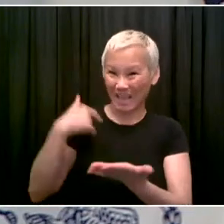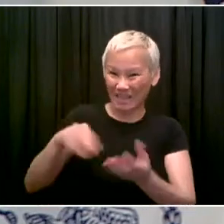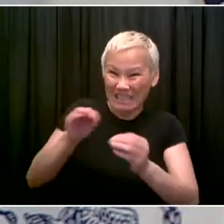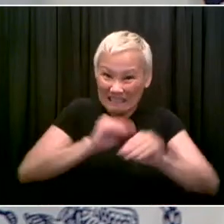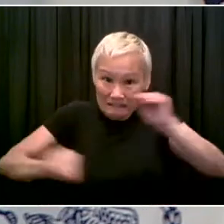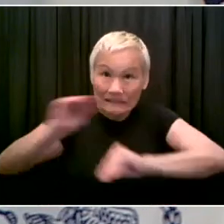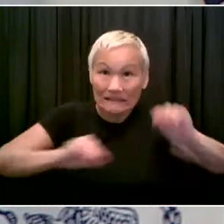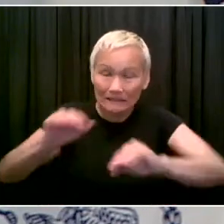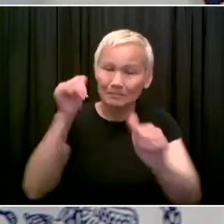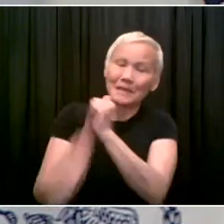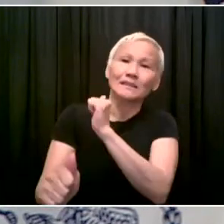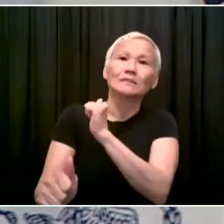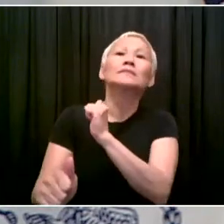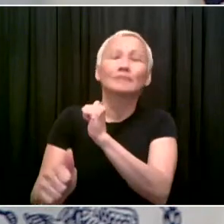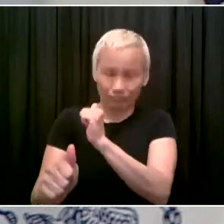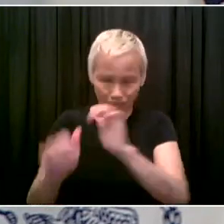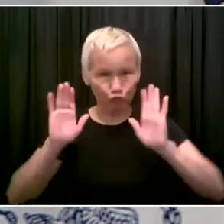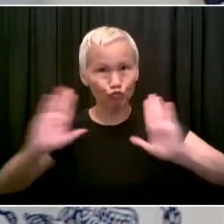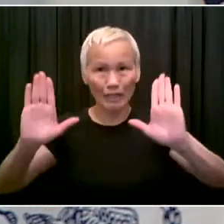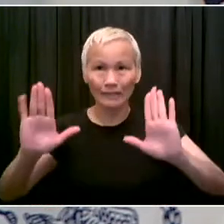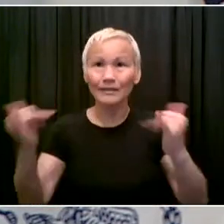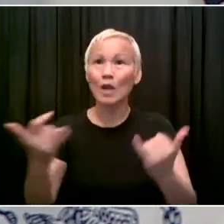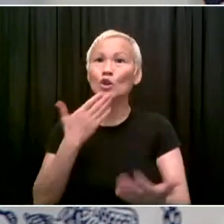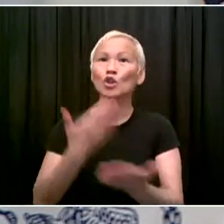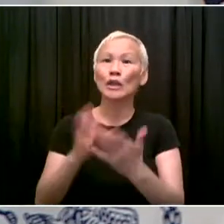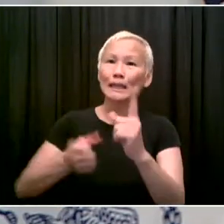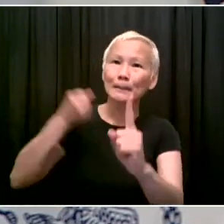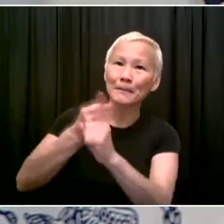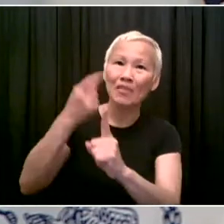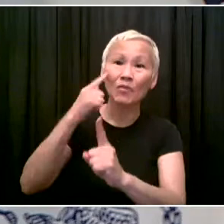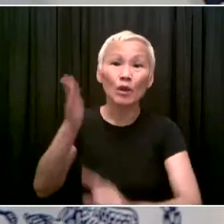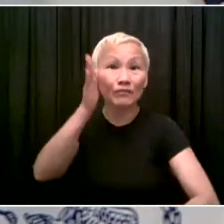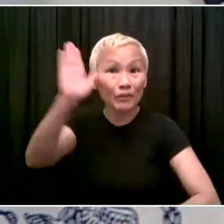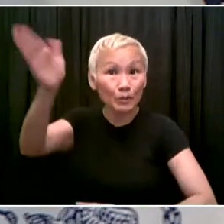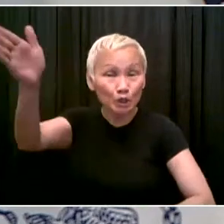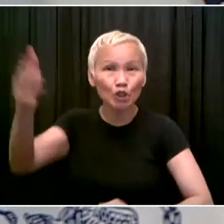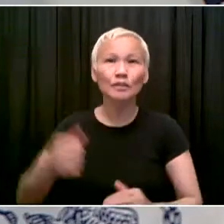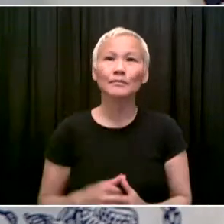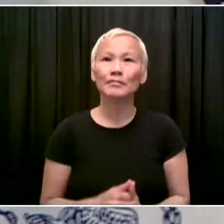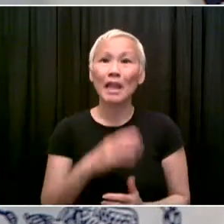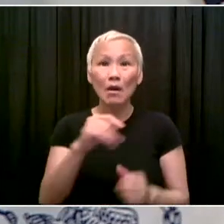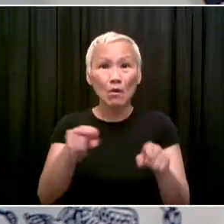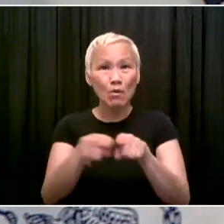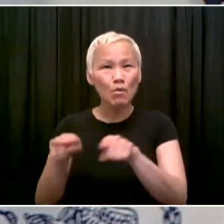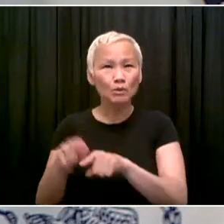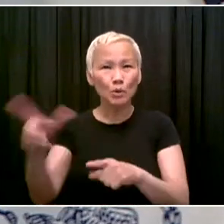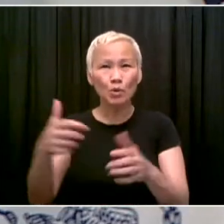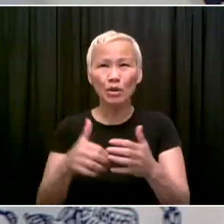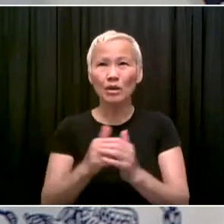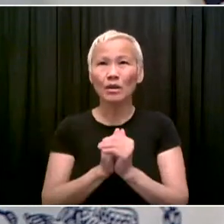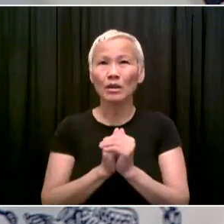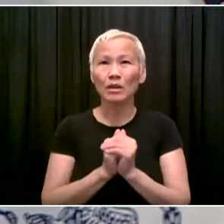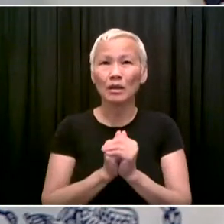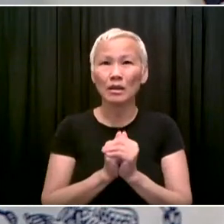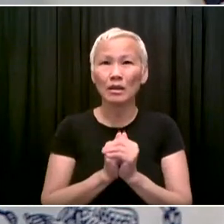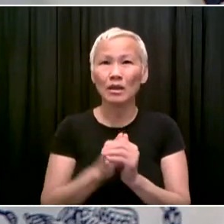THANK YOU COUMCILMEMBER ADAMS, CONGRATULATIONS, THIS BUDGET THAT WAS JUST PAST AND YOU ARE A KEY MEMBER AND LEADER. IT IS GOING TO